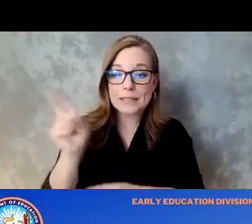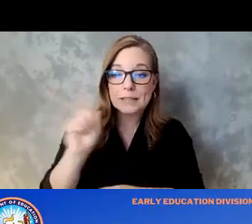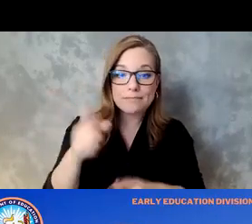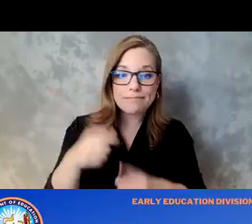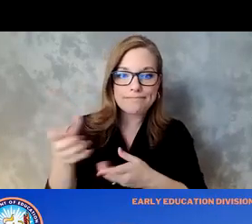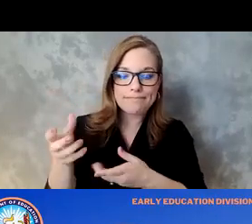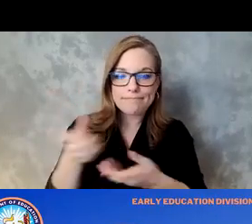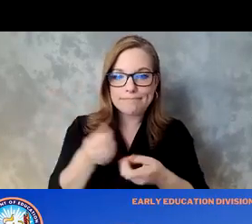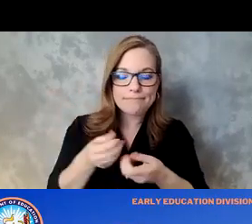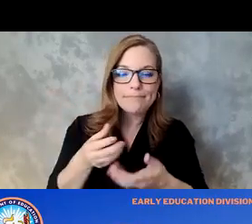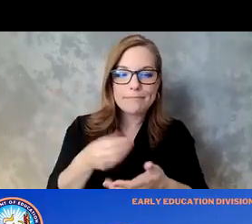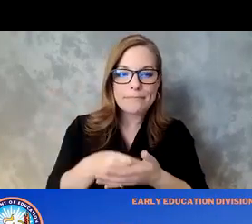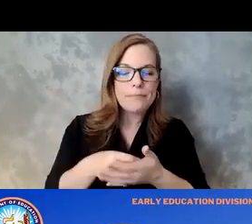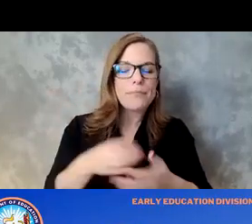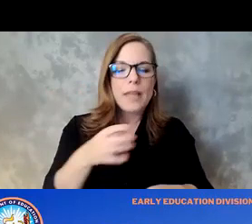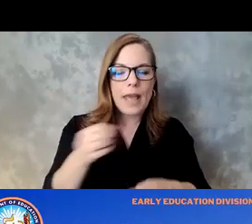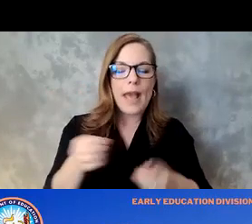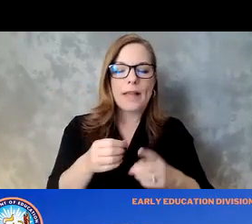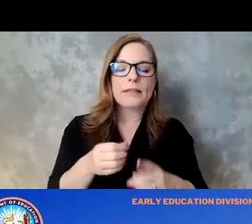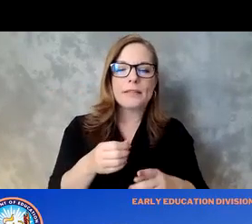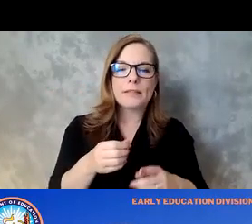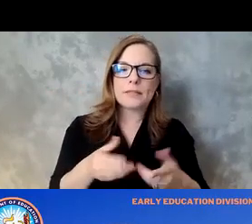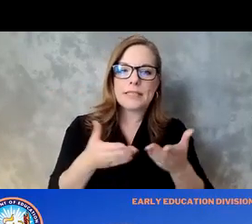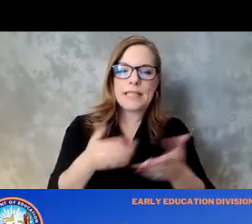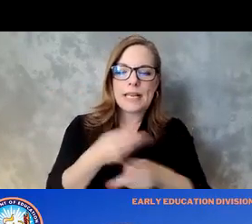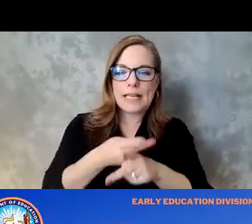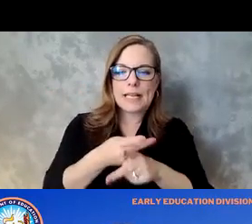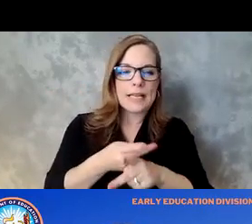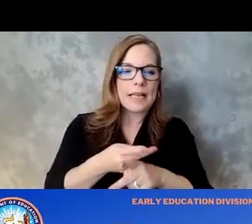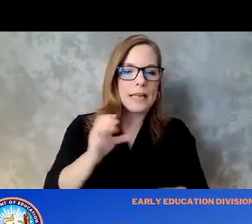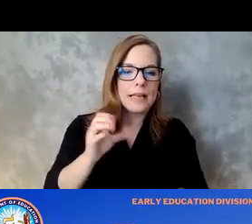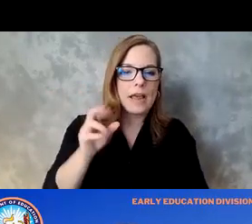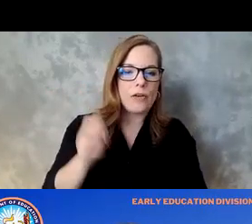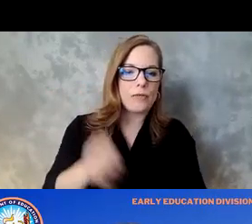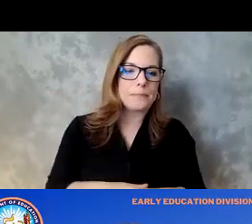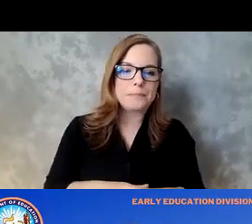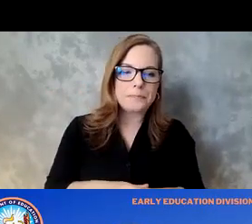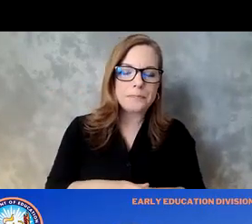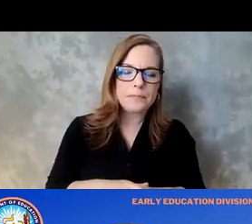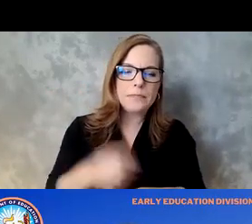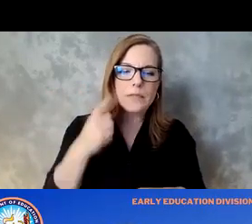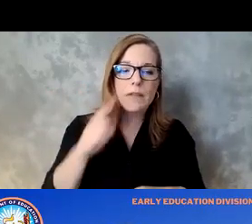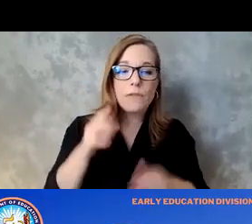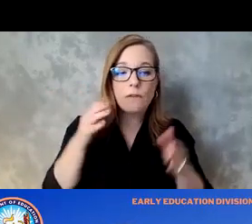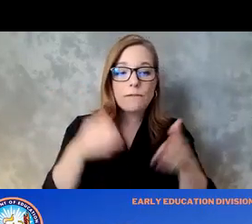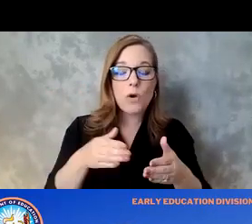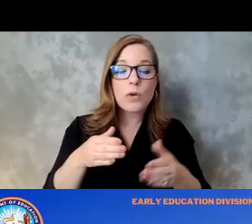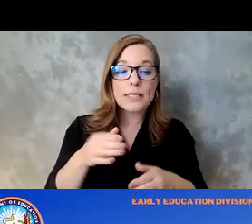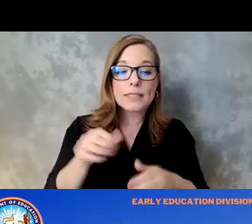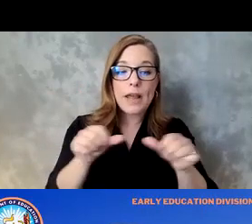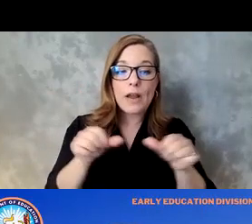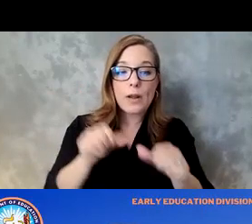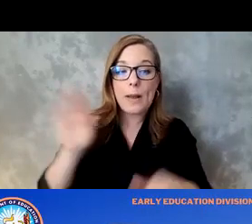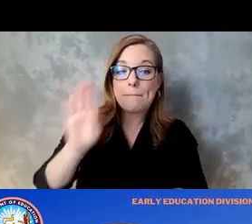learning and care as well as some ELO-P guidance. For Focus Area B there's a focus on guidance